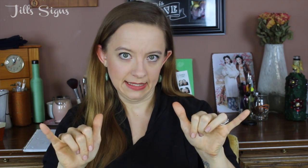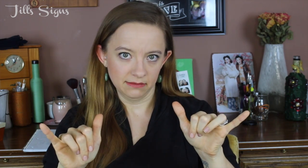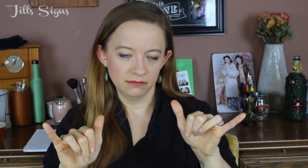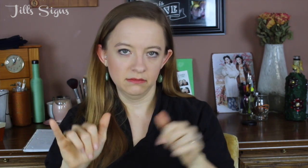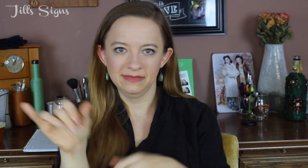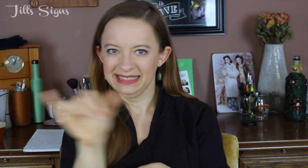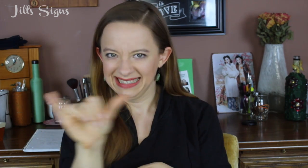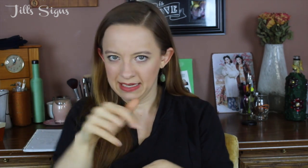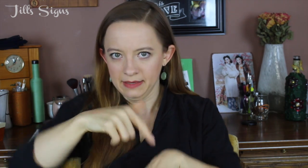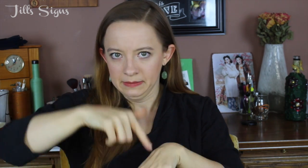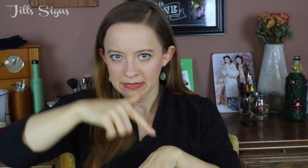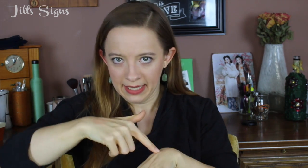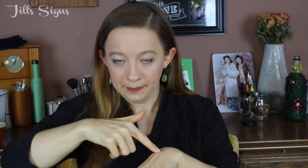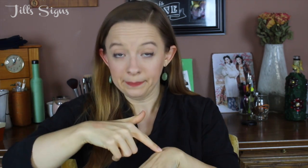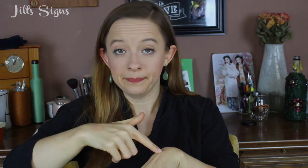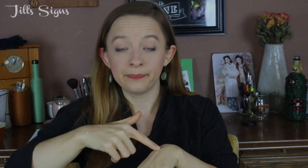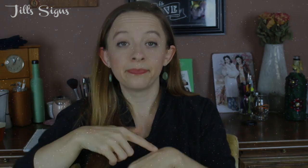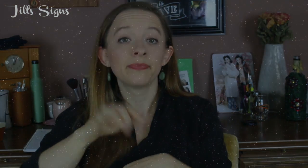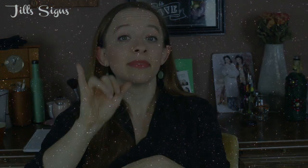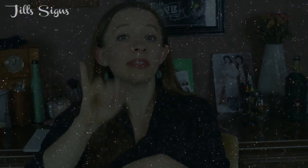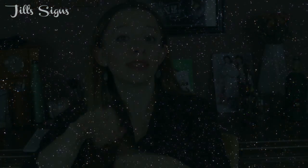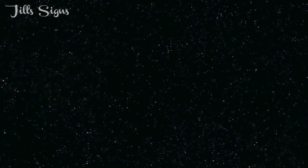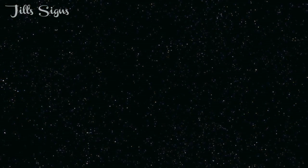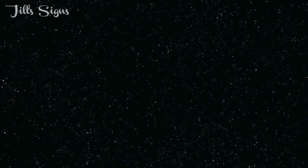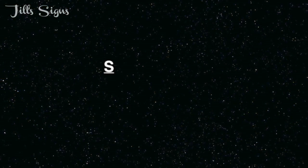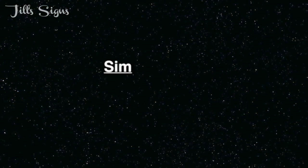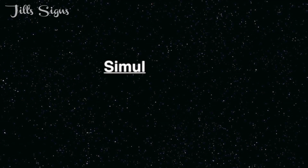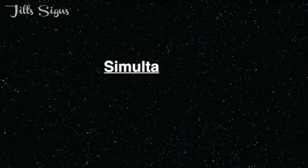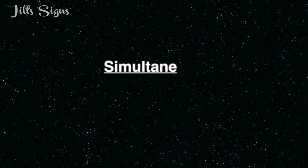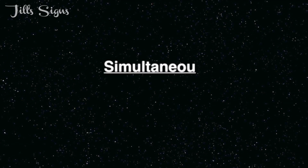at the same time... the same time. (typewriter sounds)